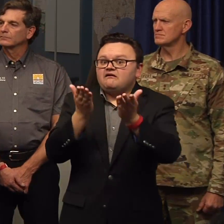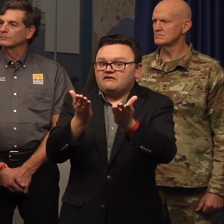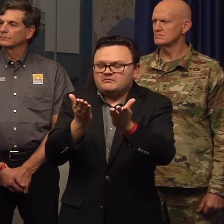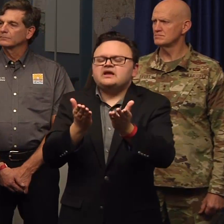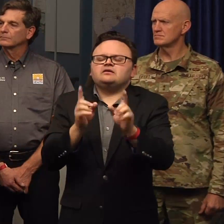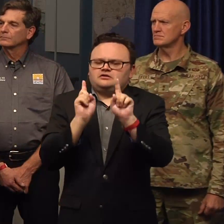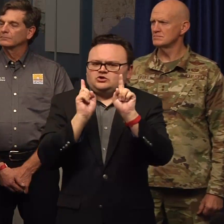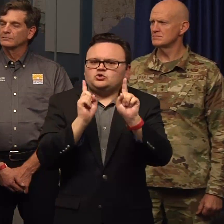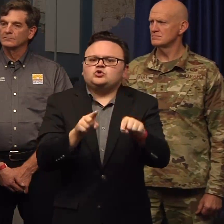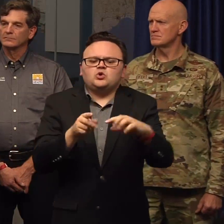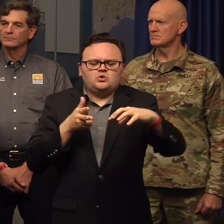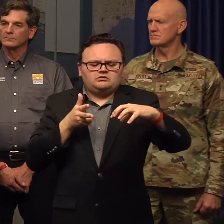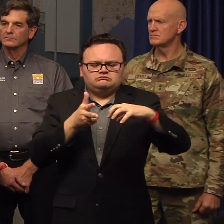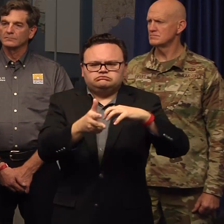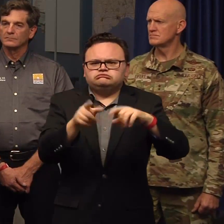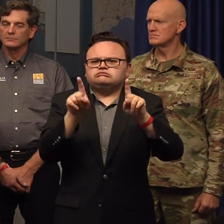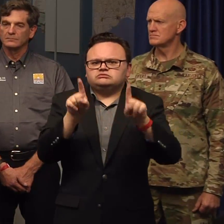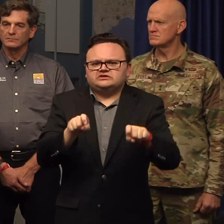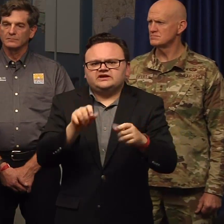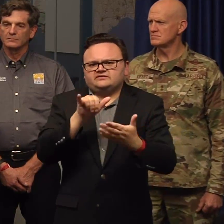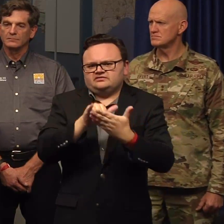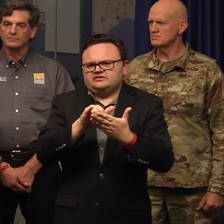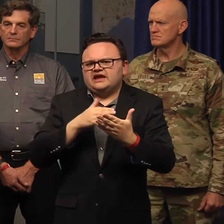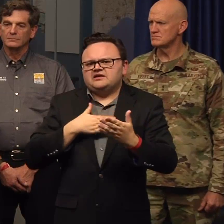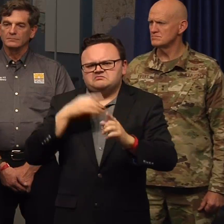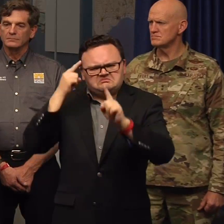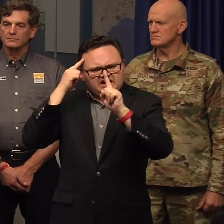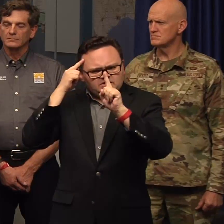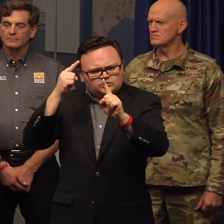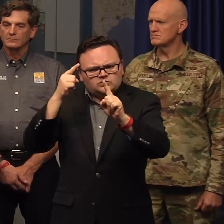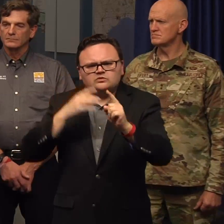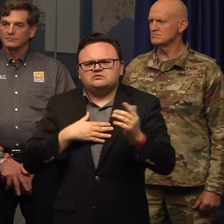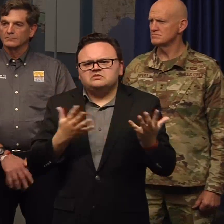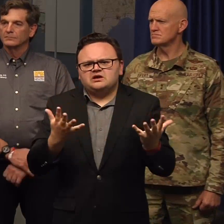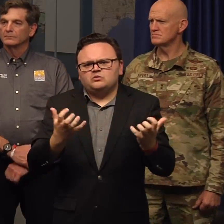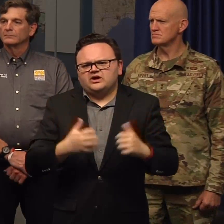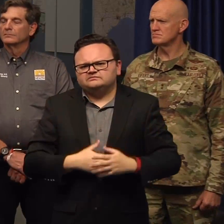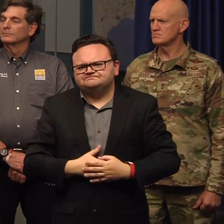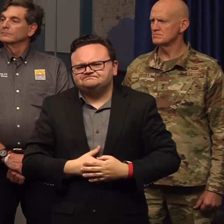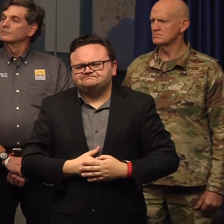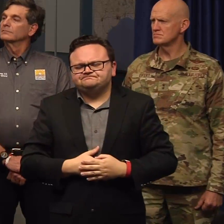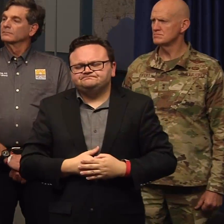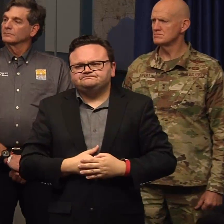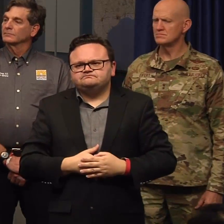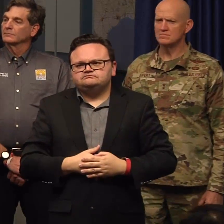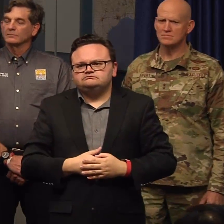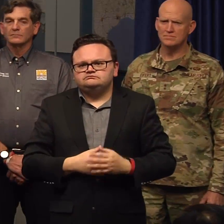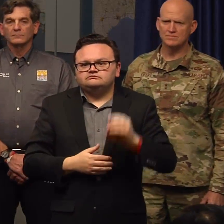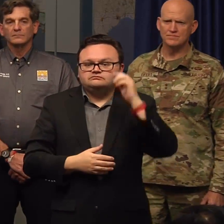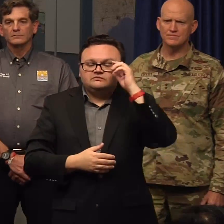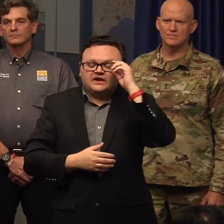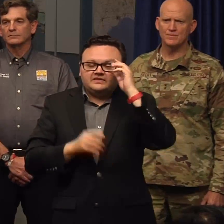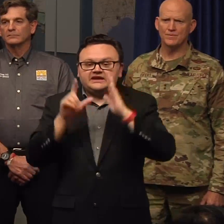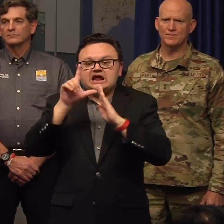IF THE DOCTOR SAYS THEY CAN BE TESTED, THEY CAN BE TESTED. HEALTH DEPARTMENT HAS CAPACITY TO DO A CERTAIN AMOUNT OF TESTS A DAY OR TO REFER AND OBVIOUSLY THE PRIVATE LABS AND THAT'S